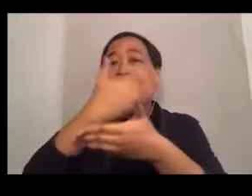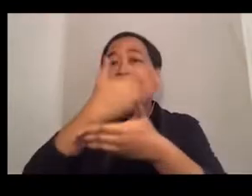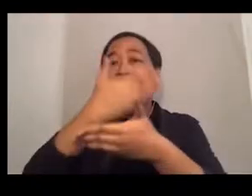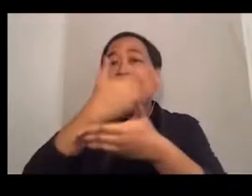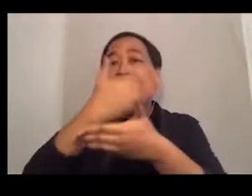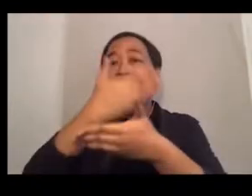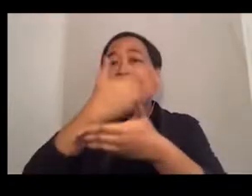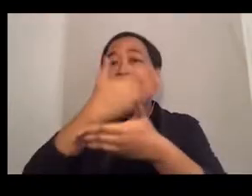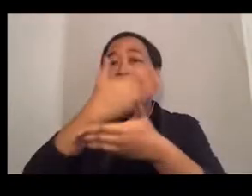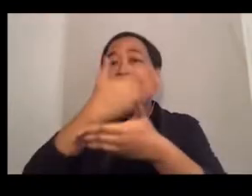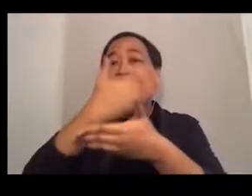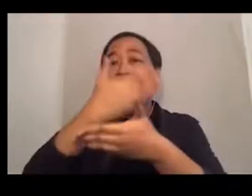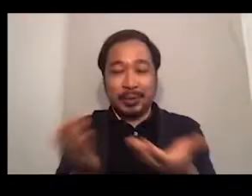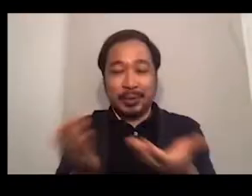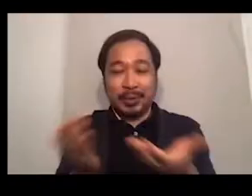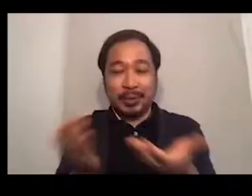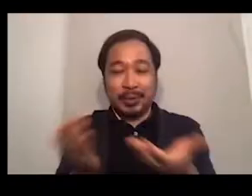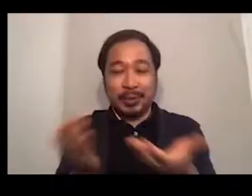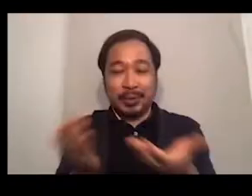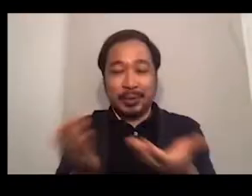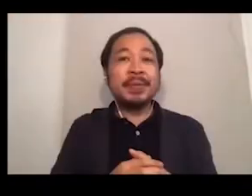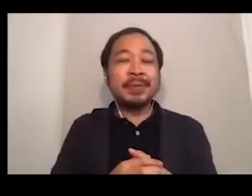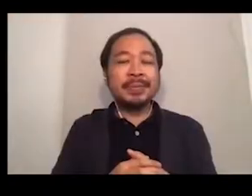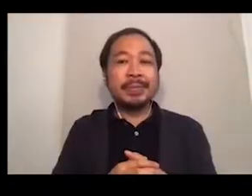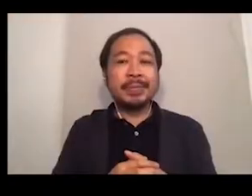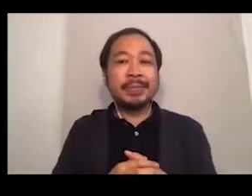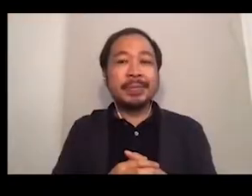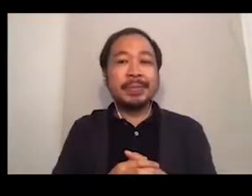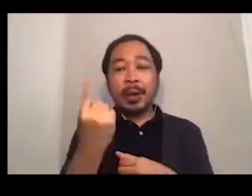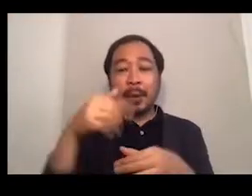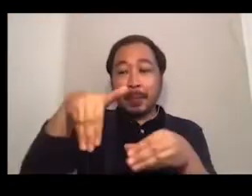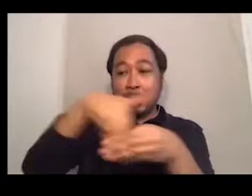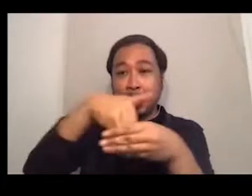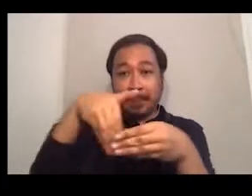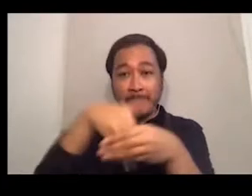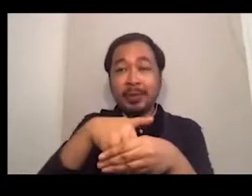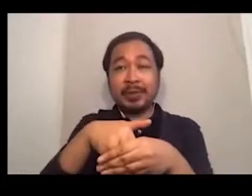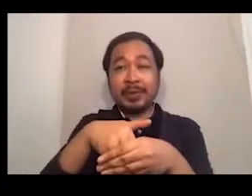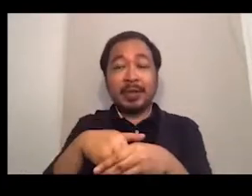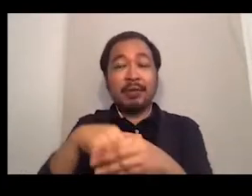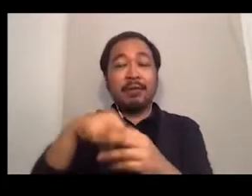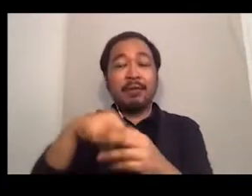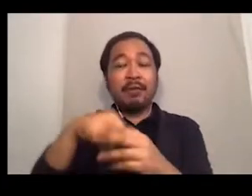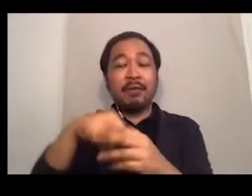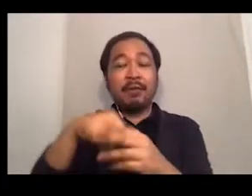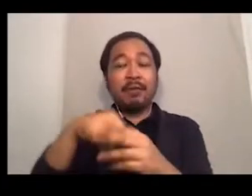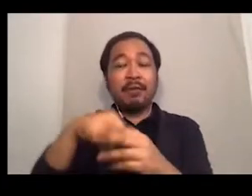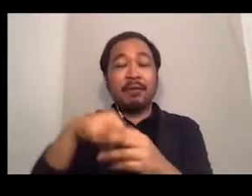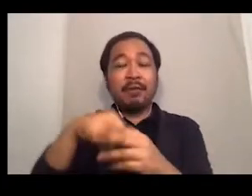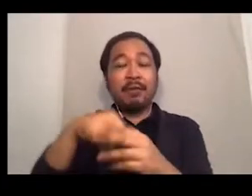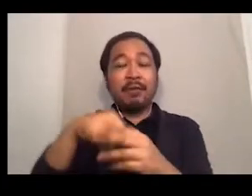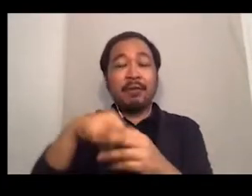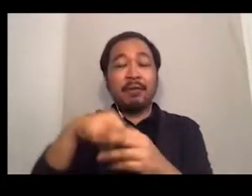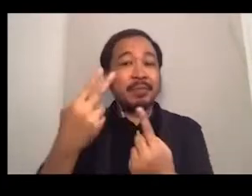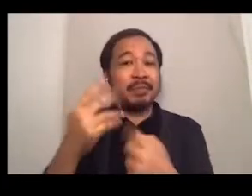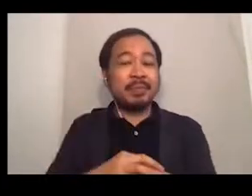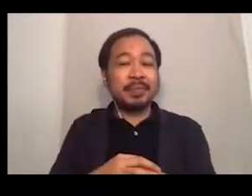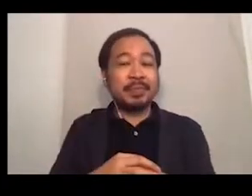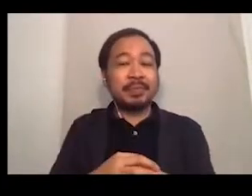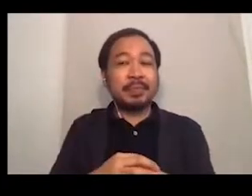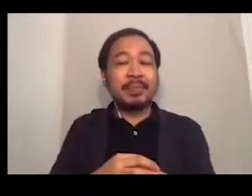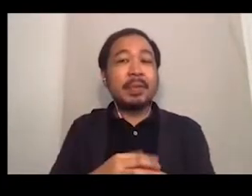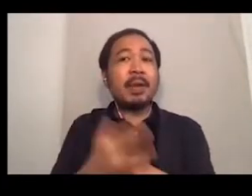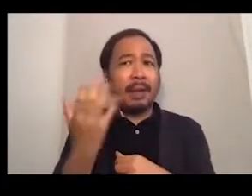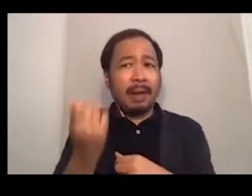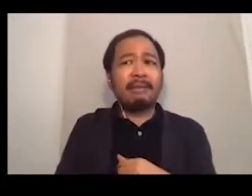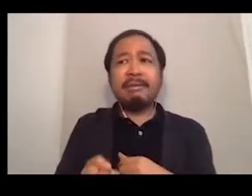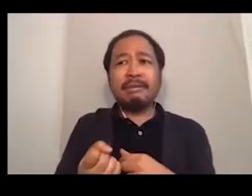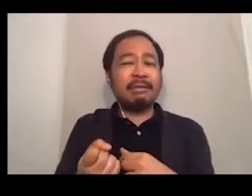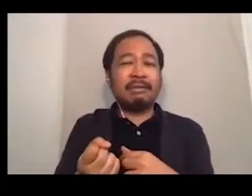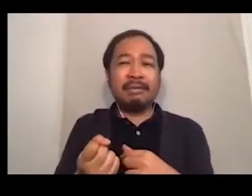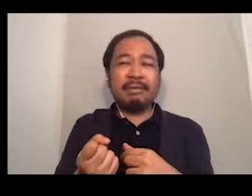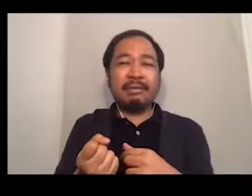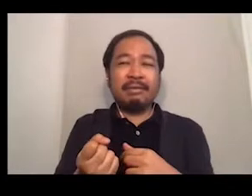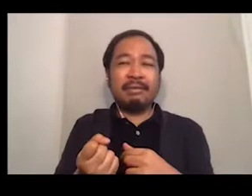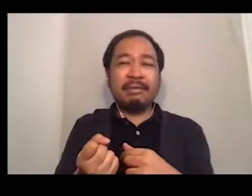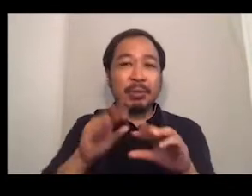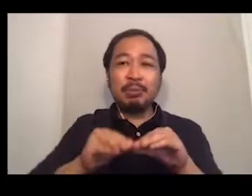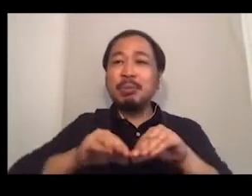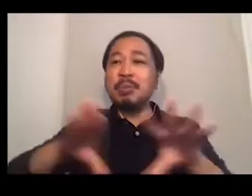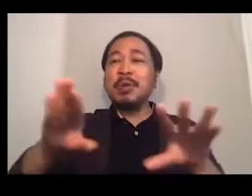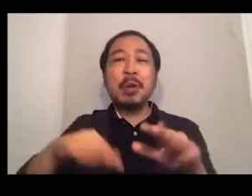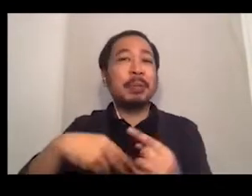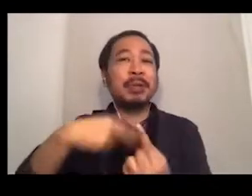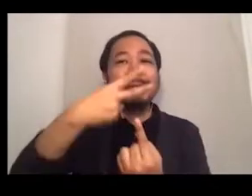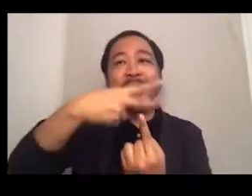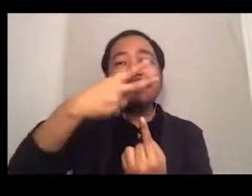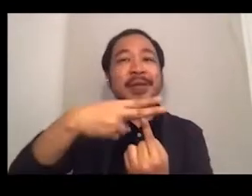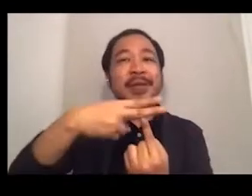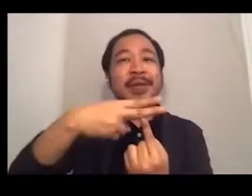Mainly the program is to prepare our communities. Right from the clinical side of things, we also have our associate minister, who is also a doctor,